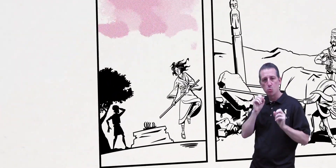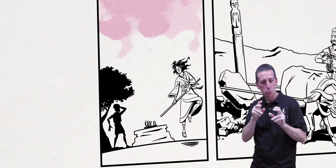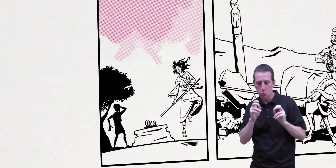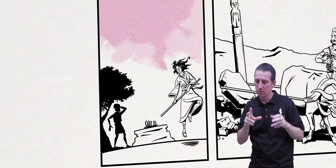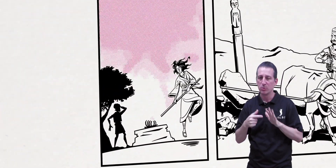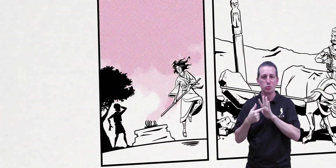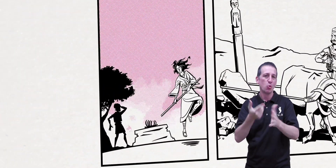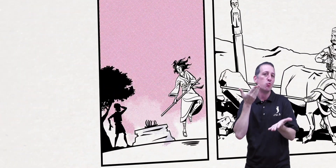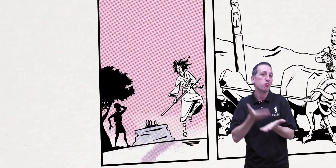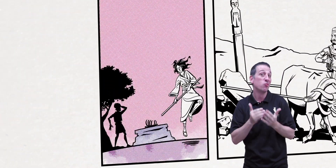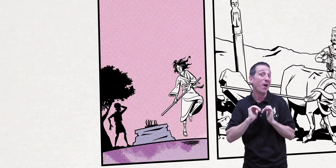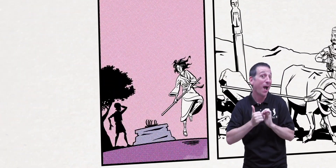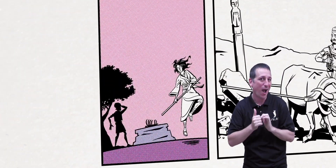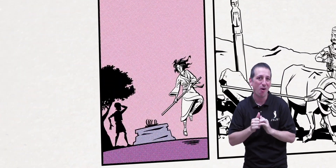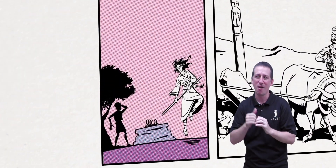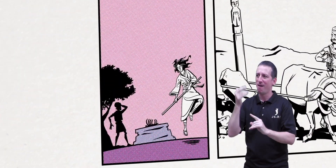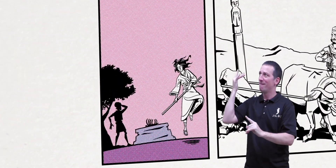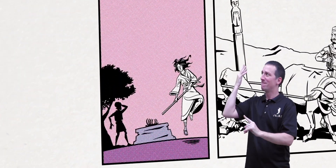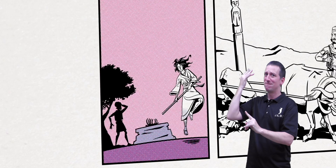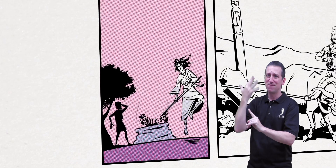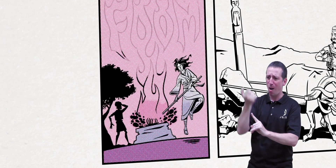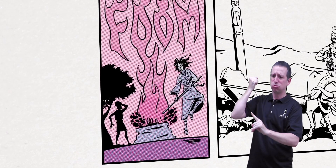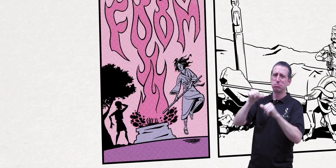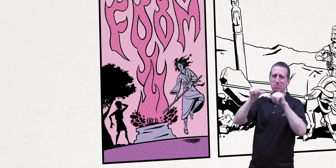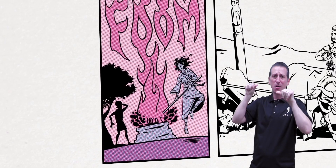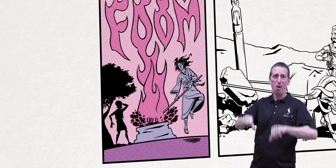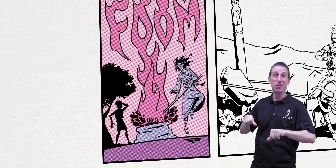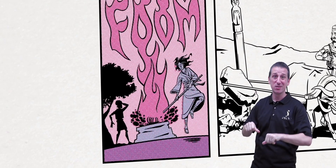level. He gives him a sign by lighting this fire on an altar.